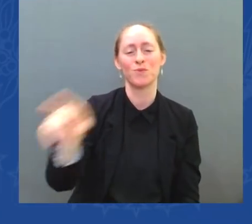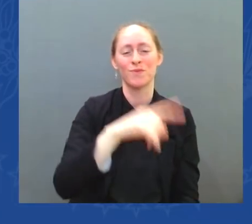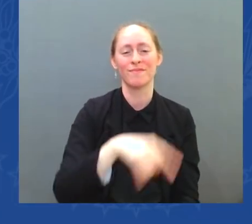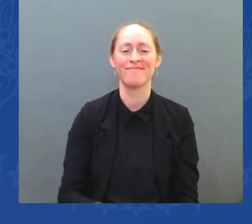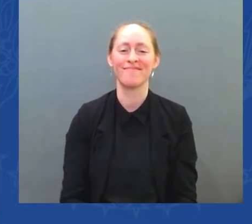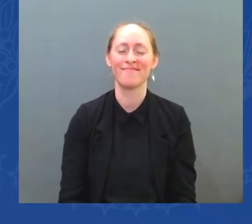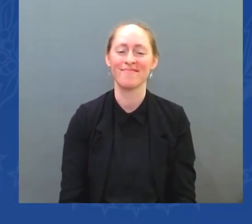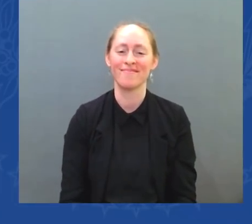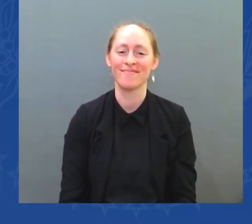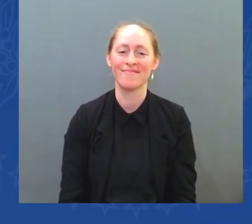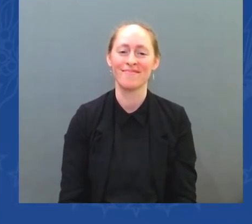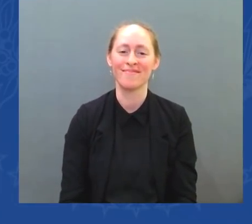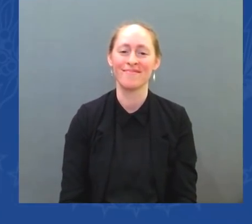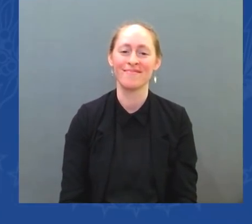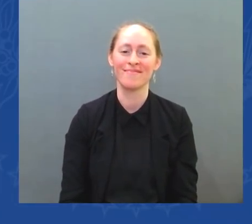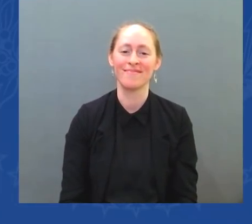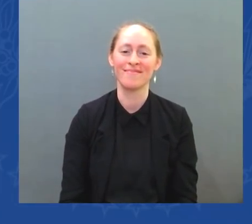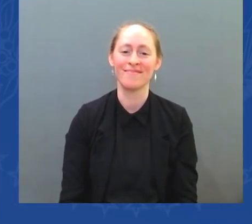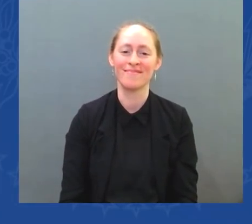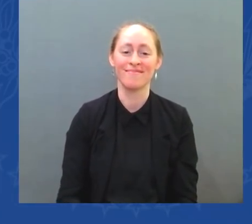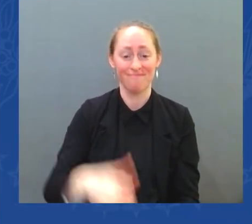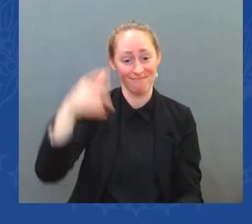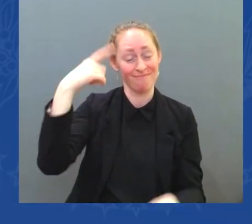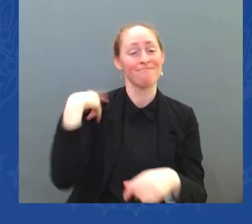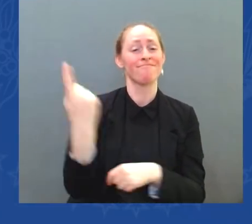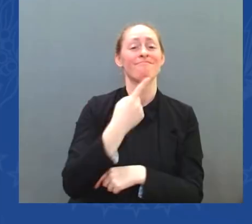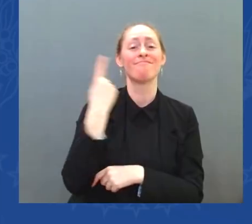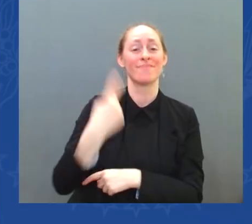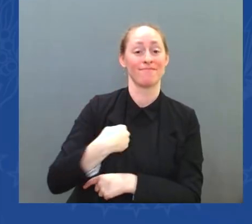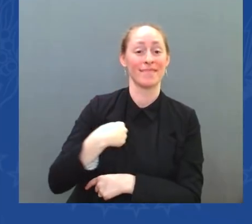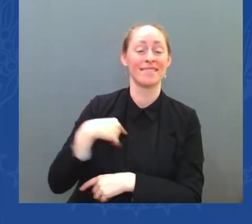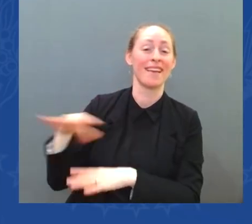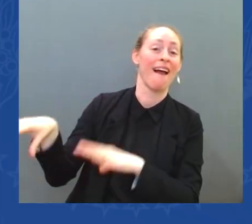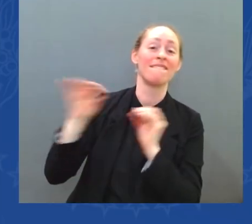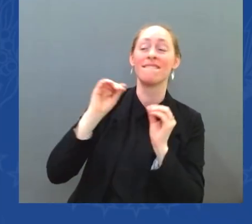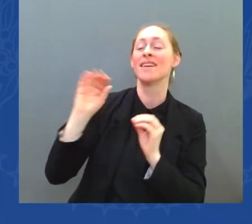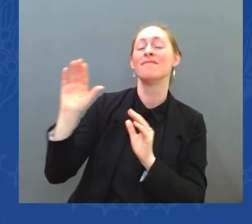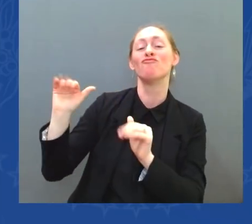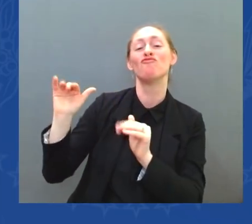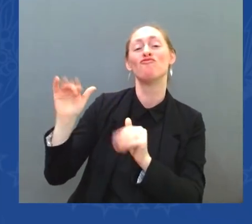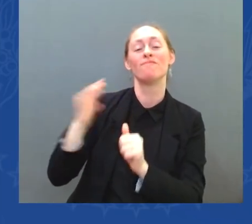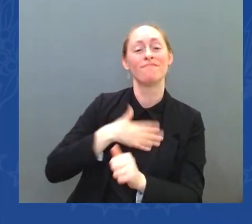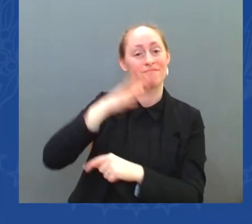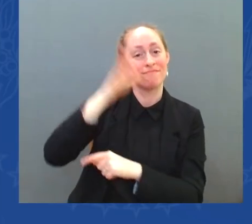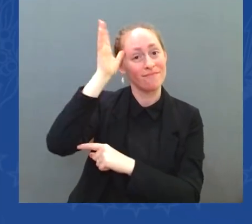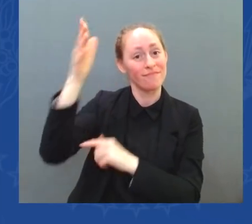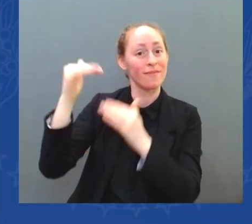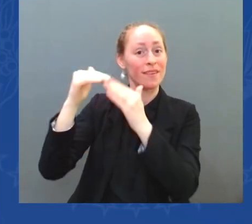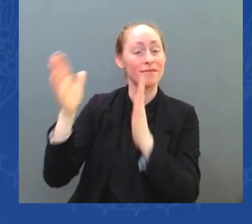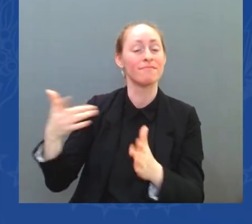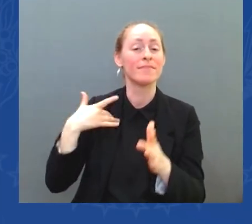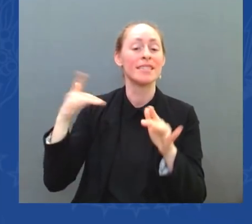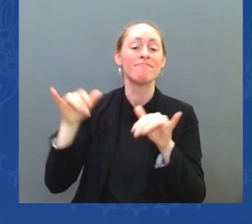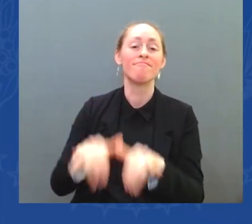which died when coal died; it's coming back. Every time you'd walk out door, he'd yell,